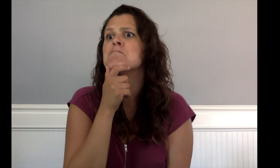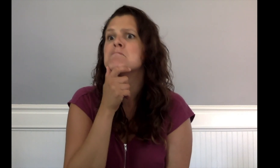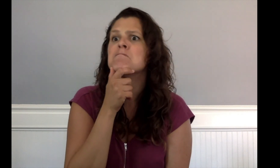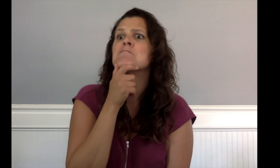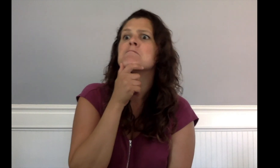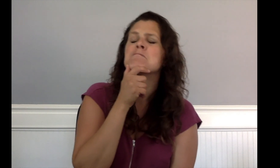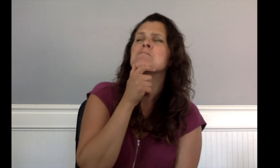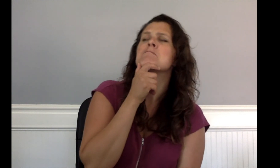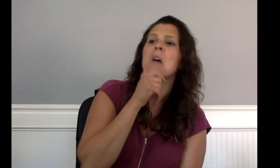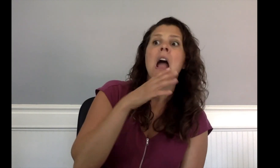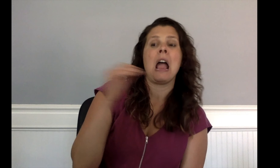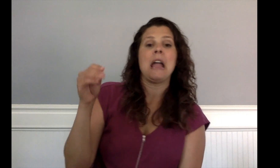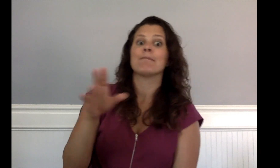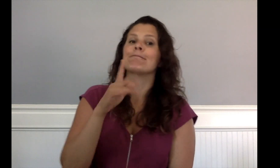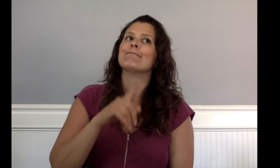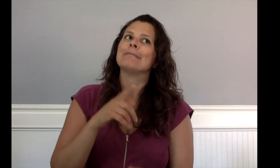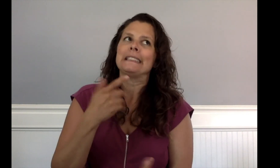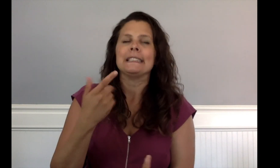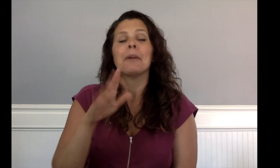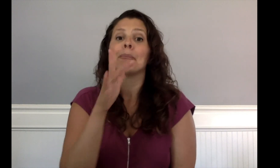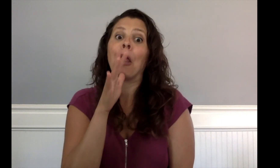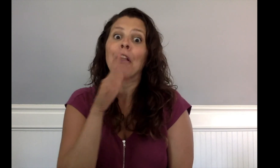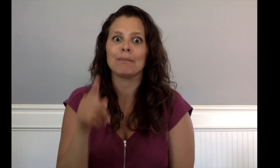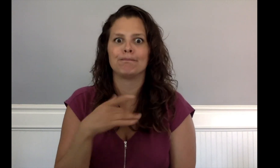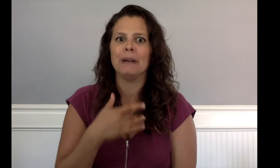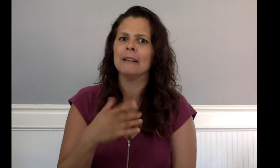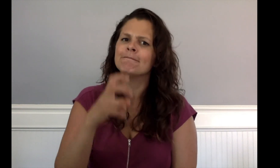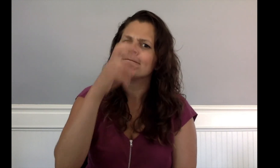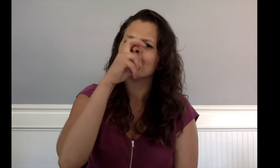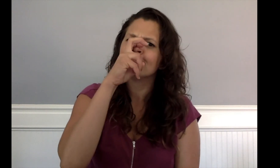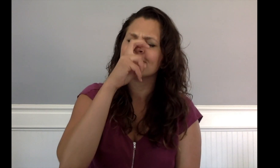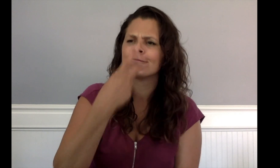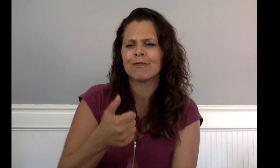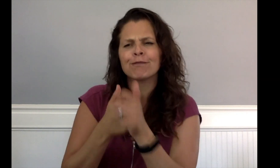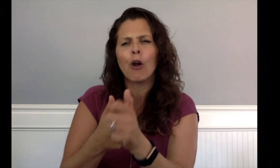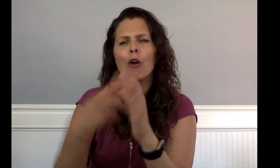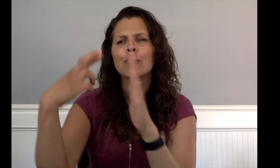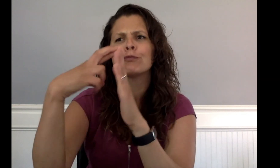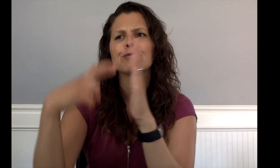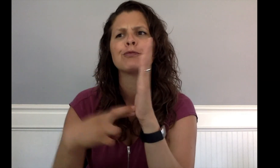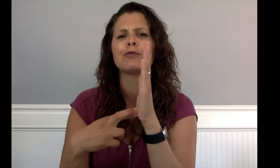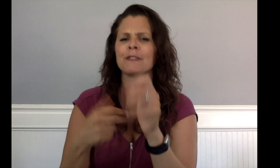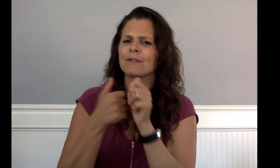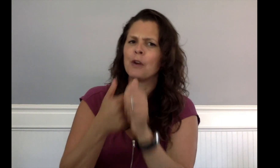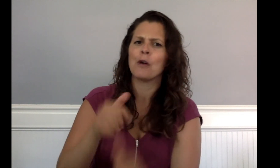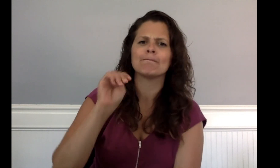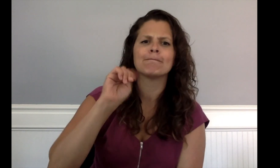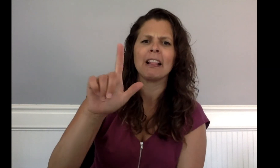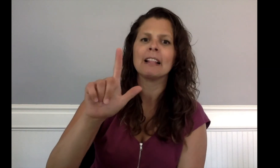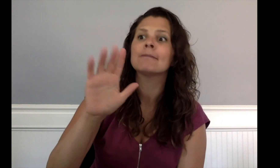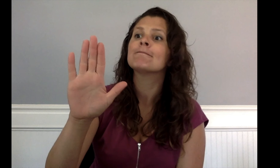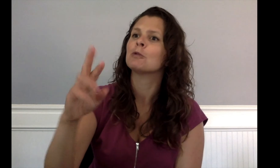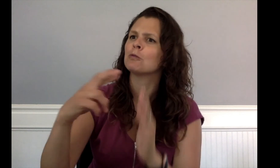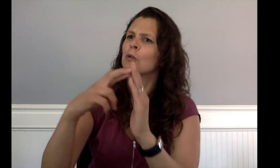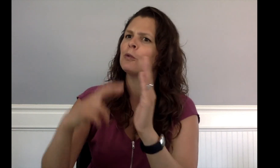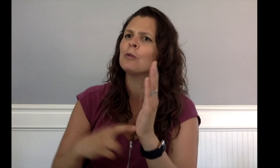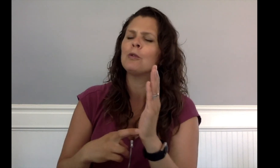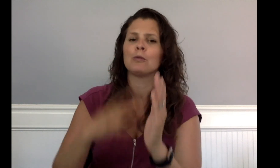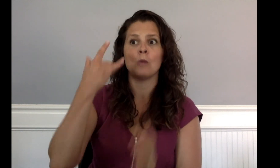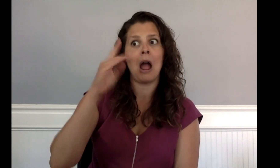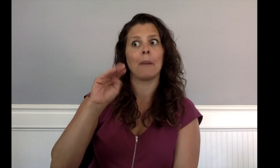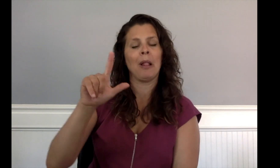believed in following ML’s rules since ML was, after all,